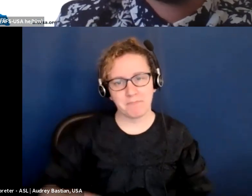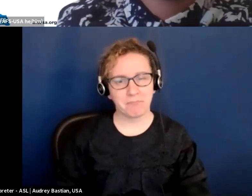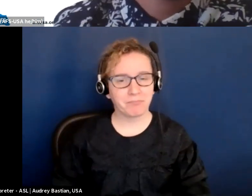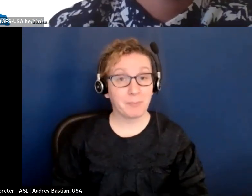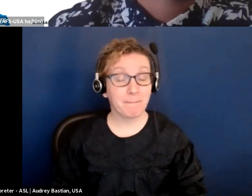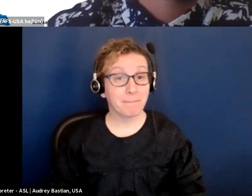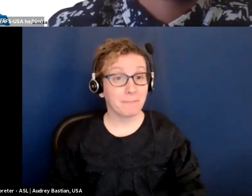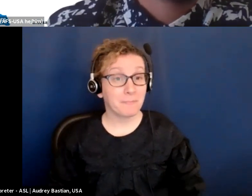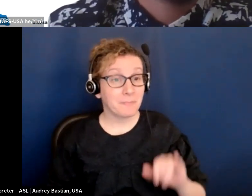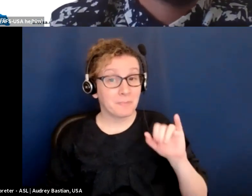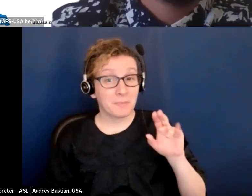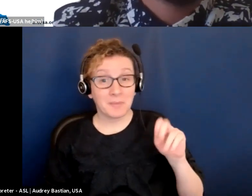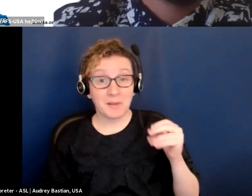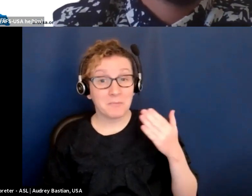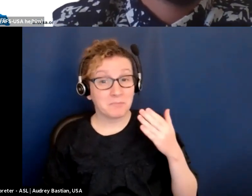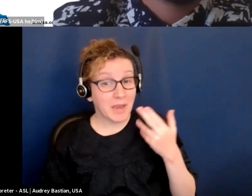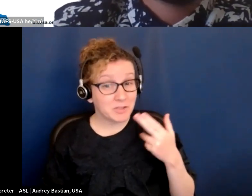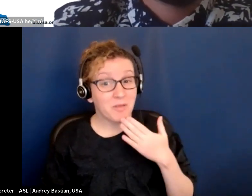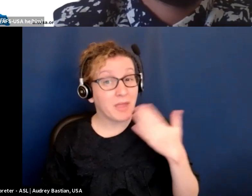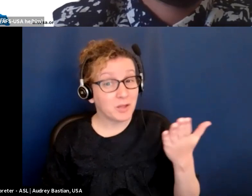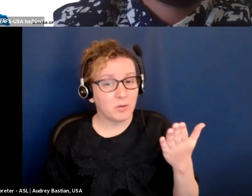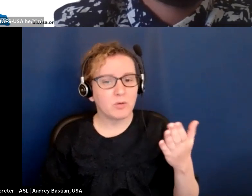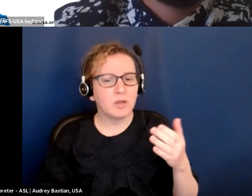how does ISA think of budgeting for reasonable accommodations?